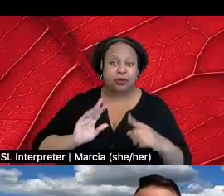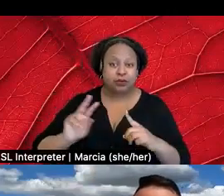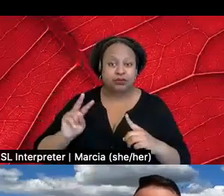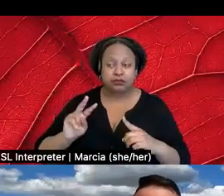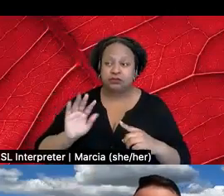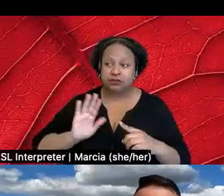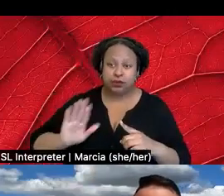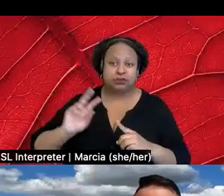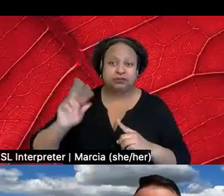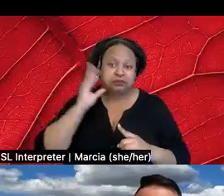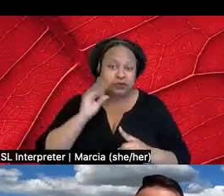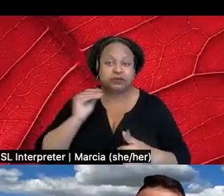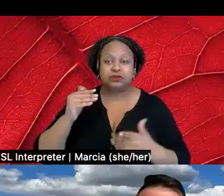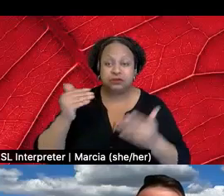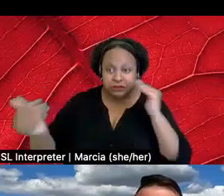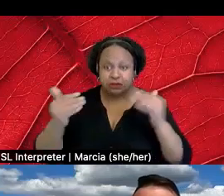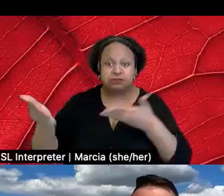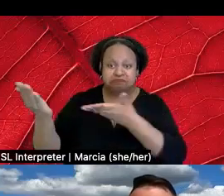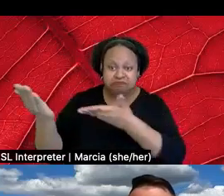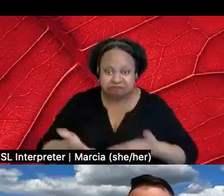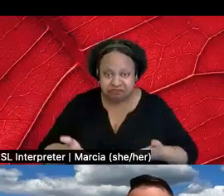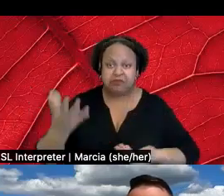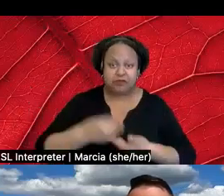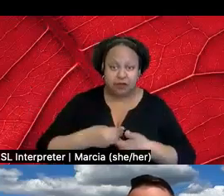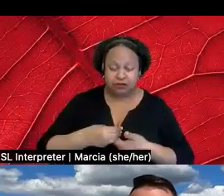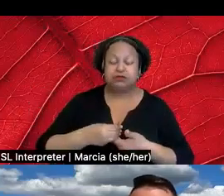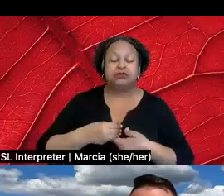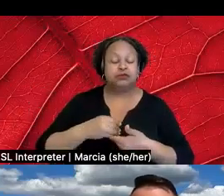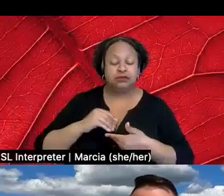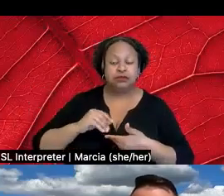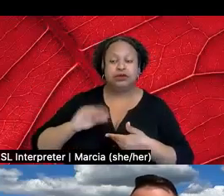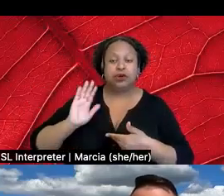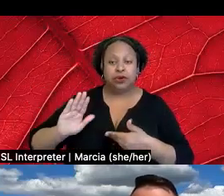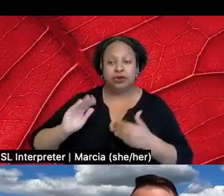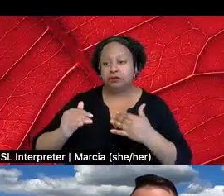And through so many hours of her time and the ideas and creativity she has brought